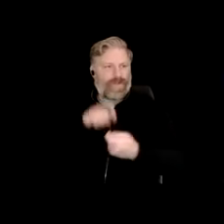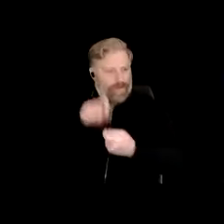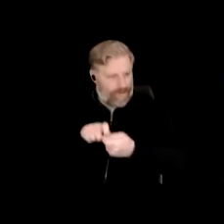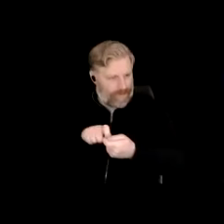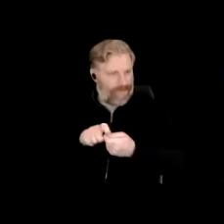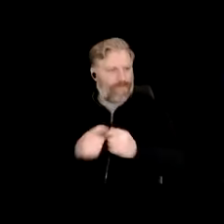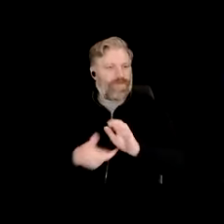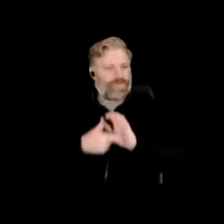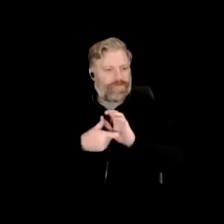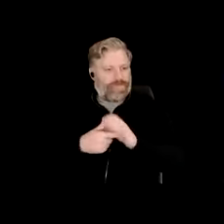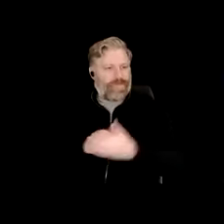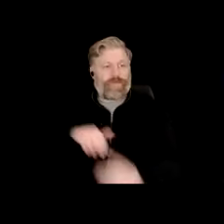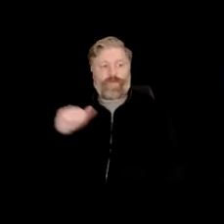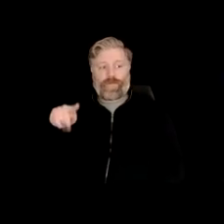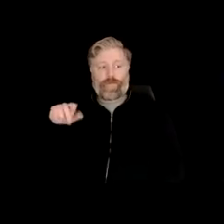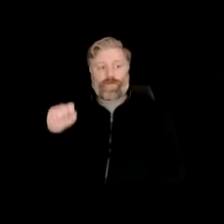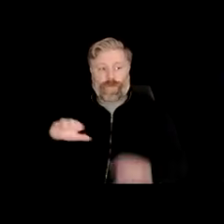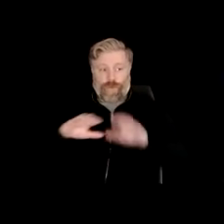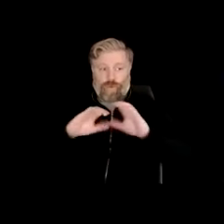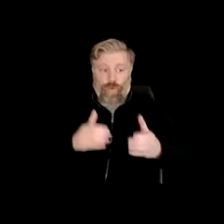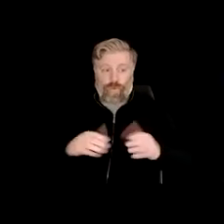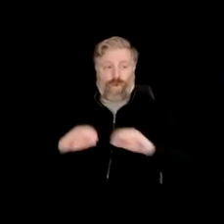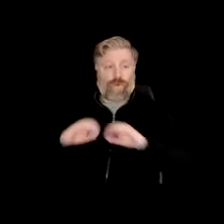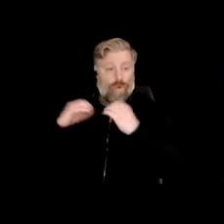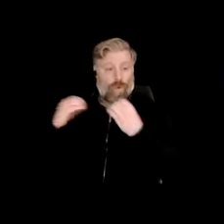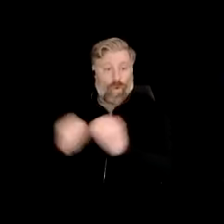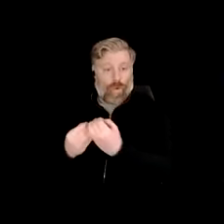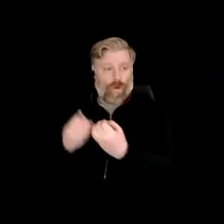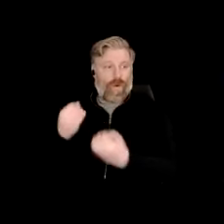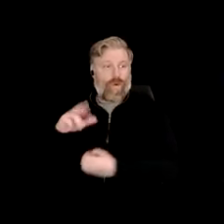Arts groups and organizations and fiscally-sponsored groups with arts projects